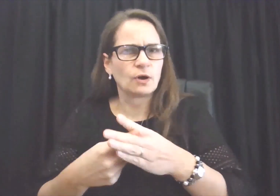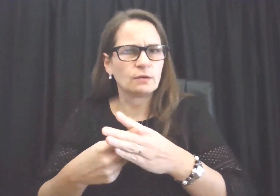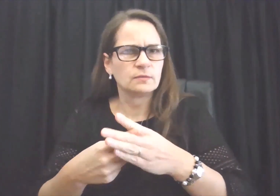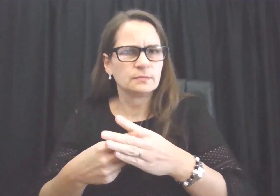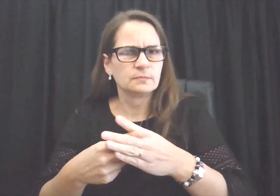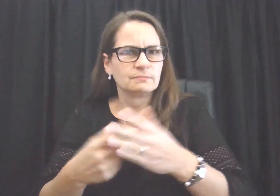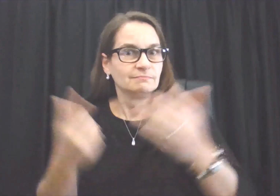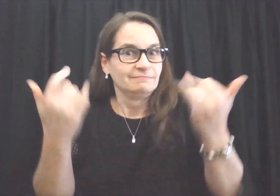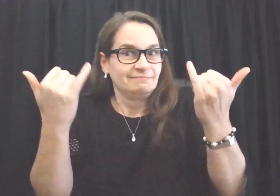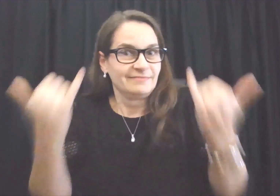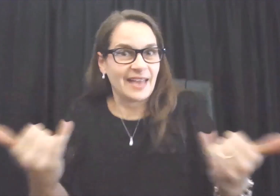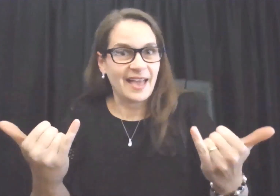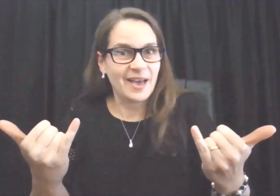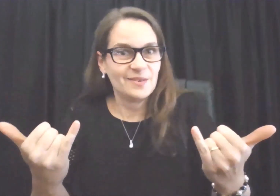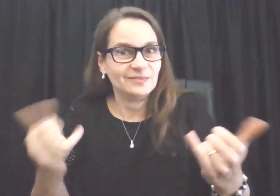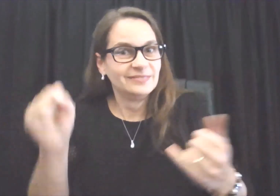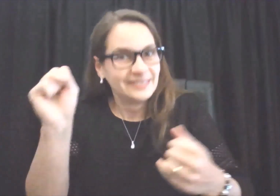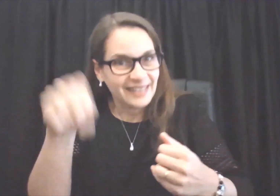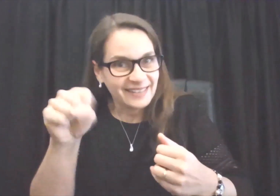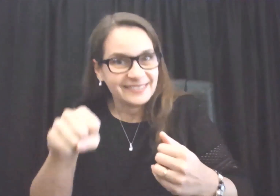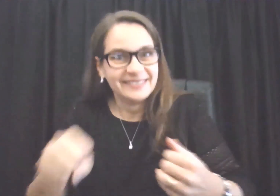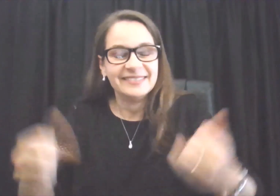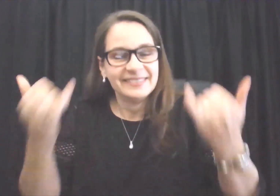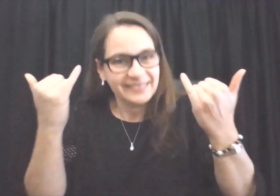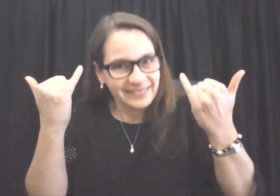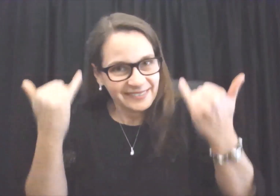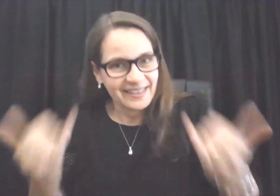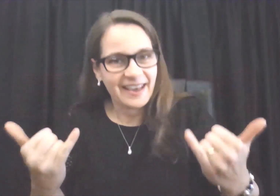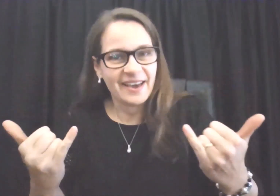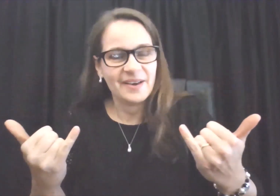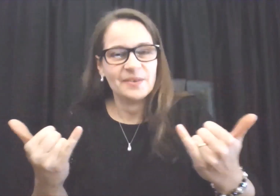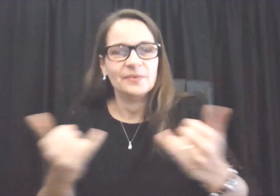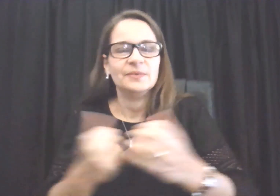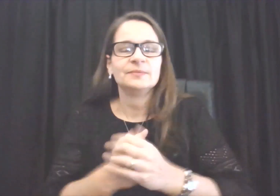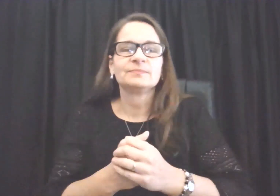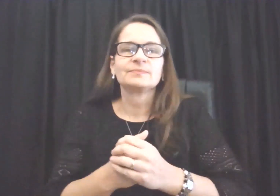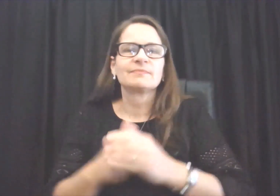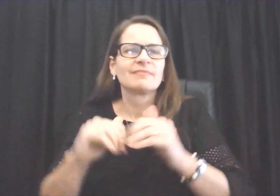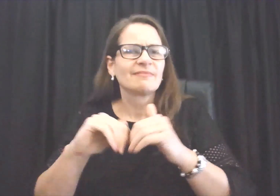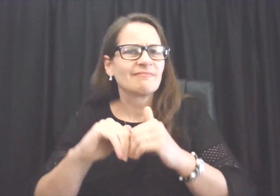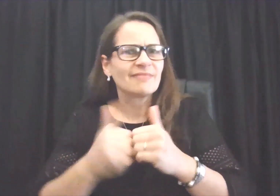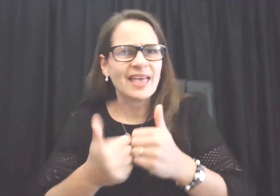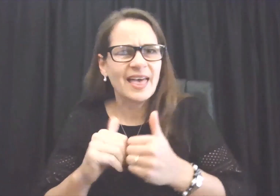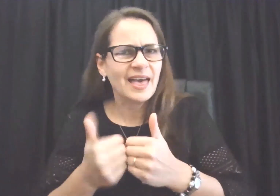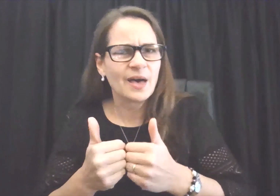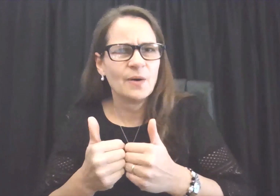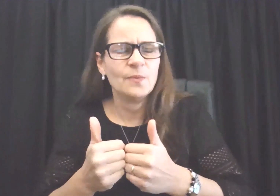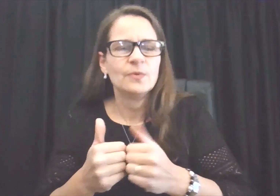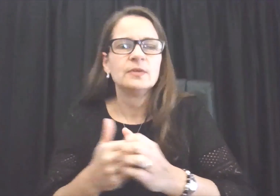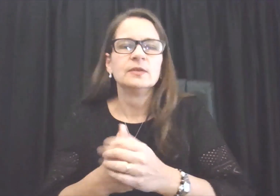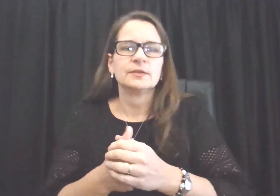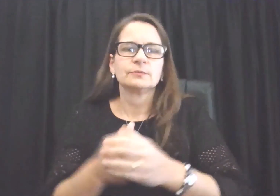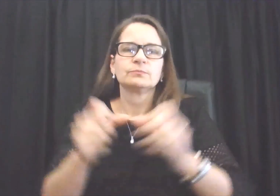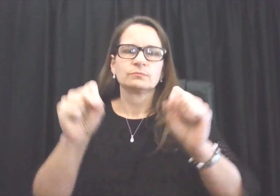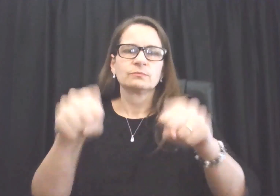you might want to know when this raffle starts well actually you can enter today it's a little